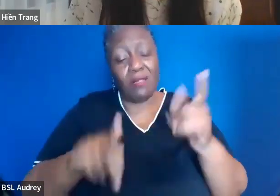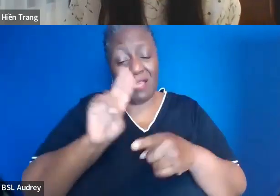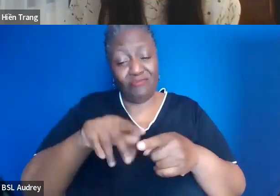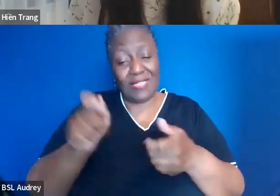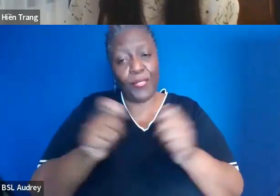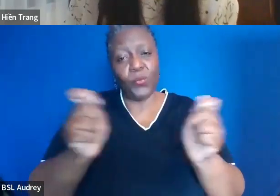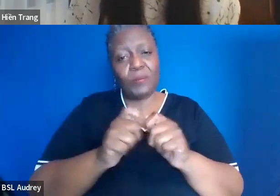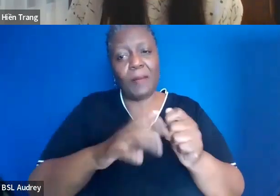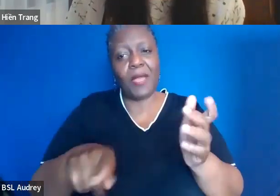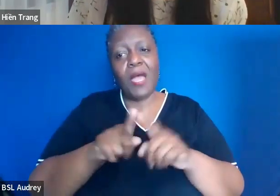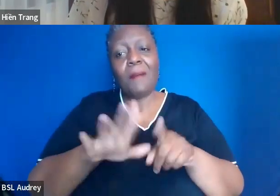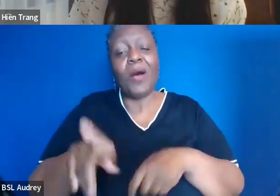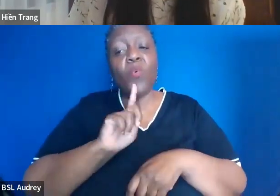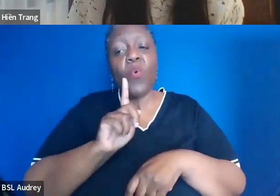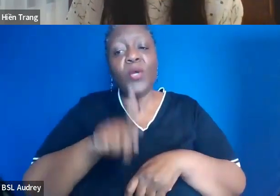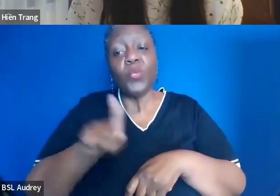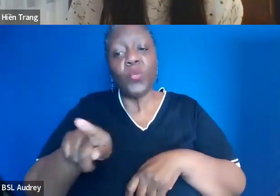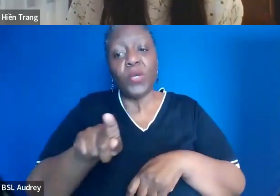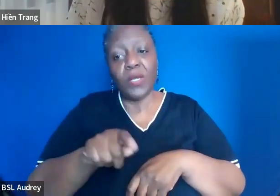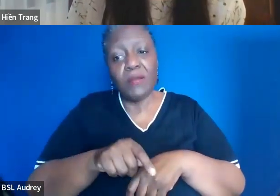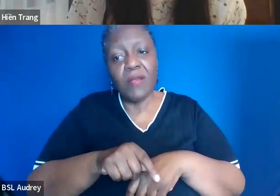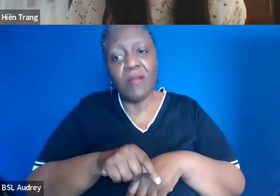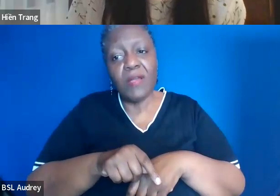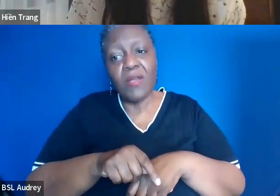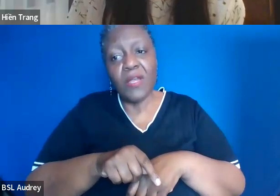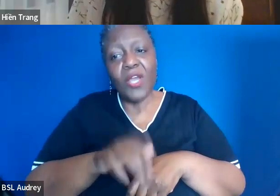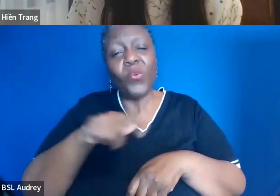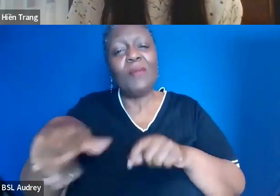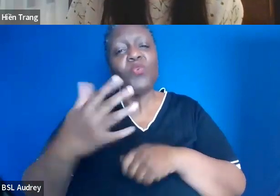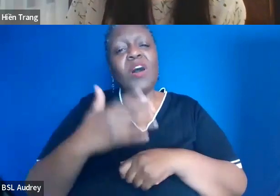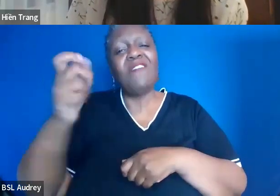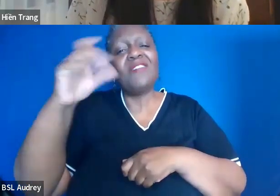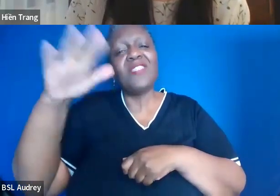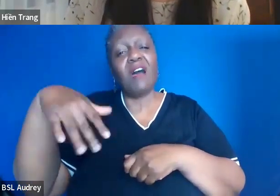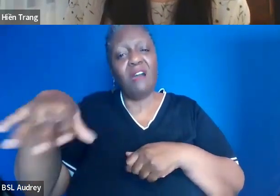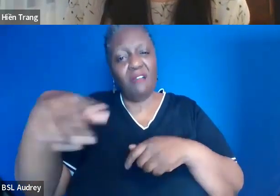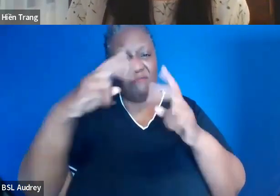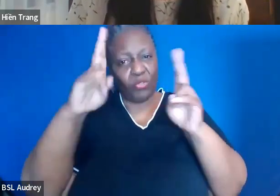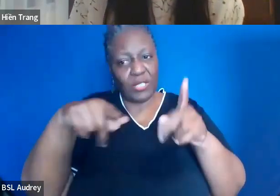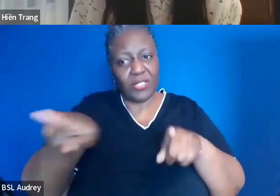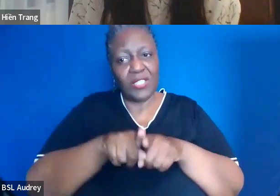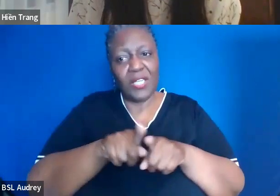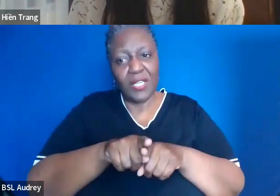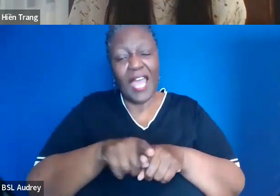about a woman who came to a five-star Resort and she found a snake lying there